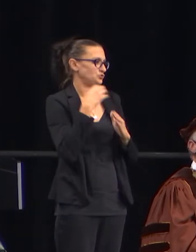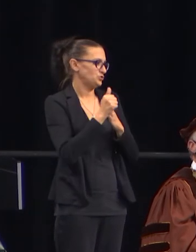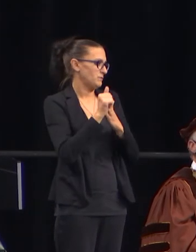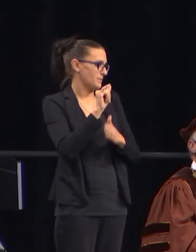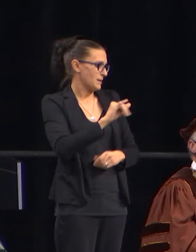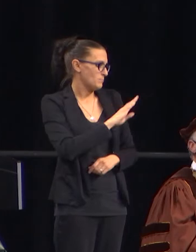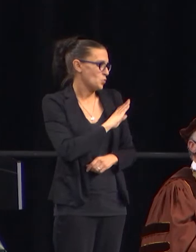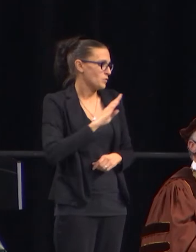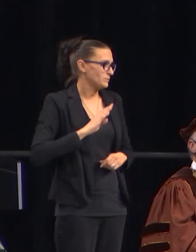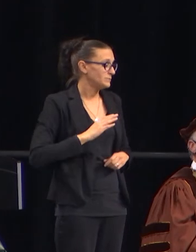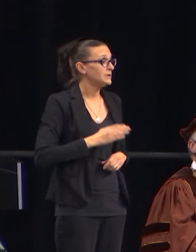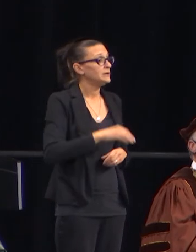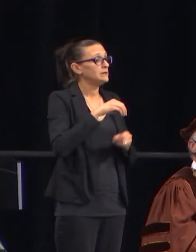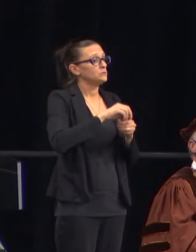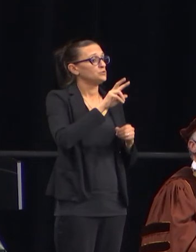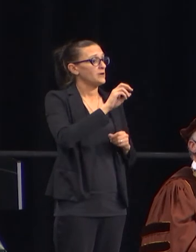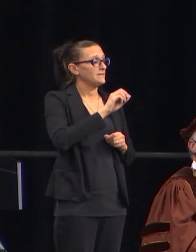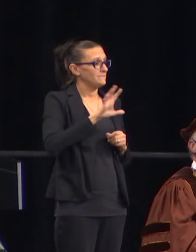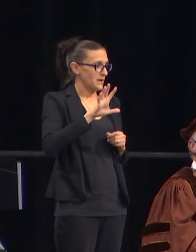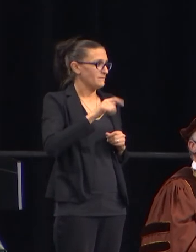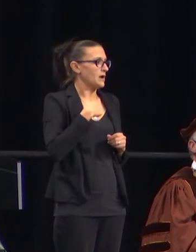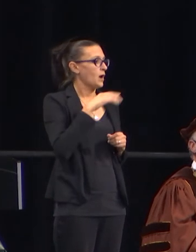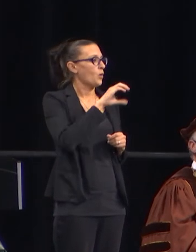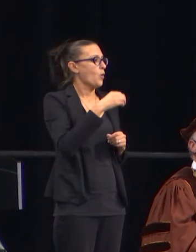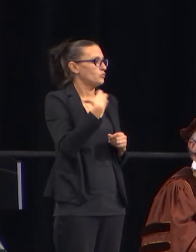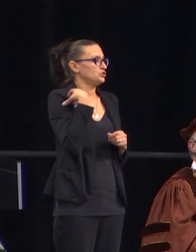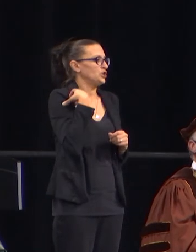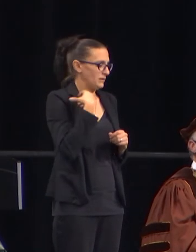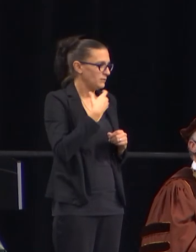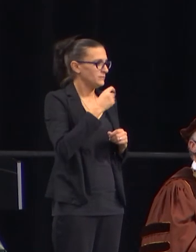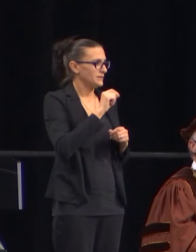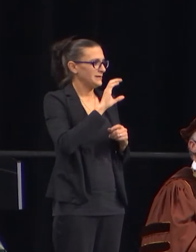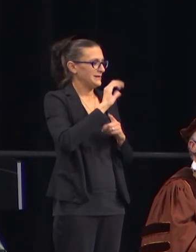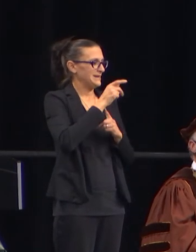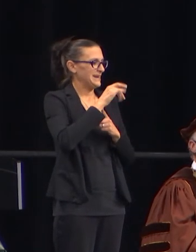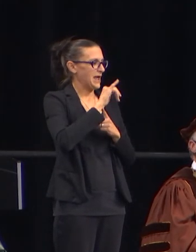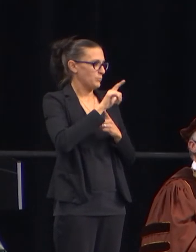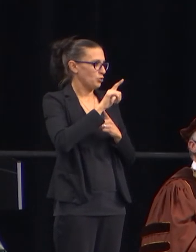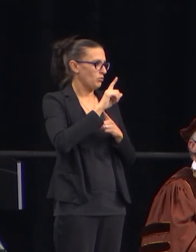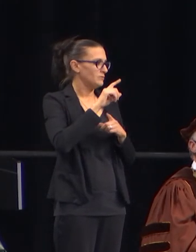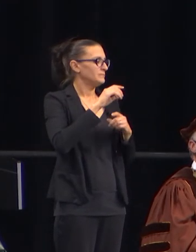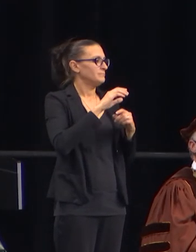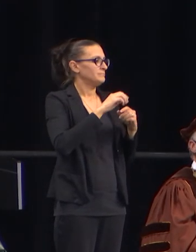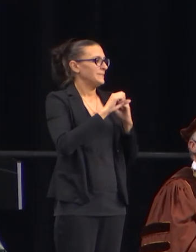And in 2005, I co-chaired the capital campaign to build the new Ronald McDonald House